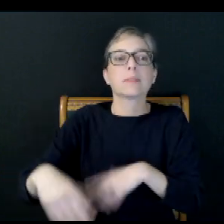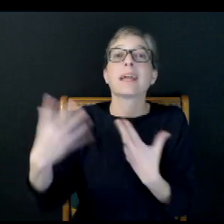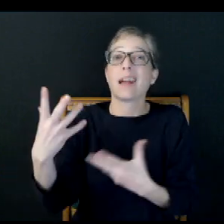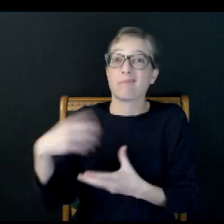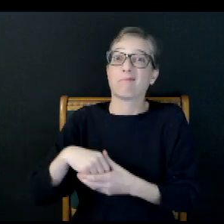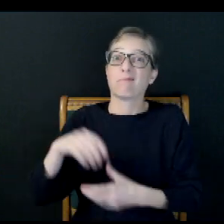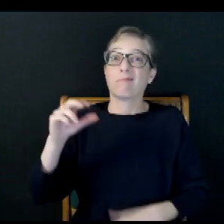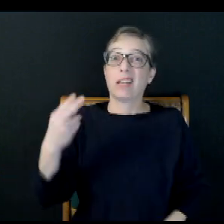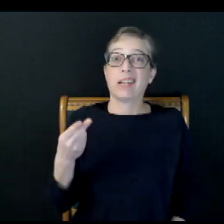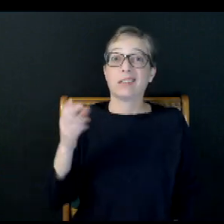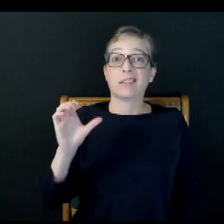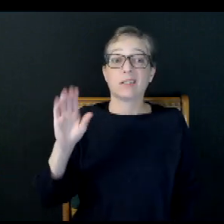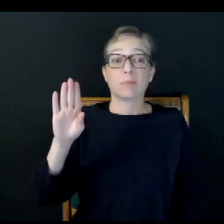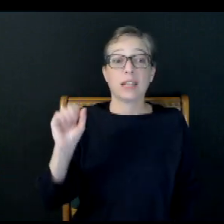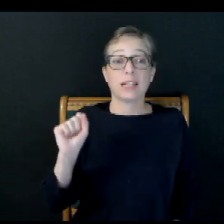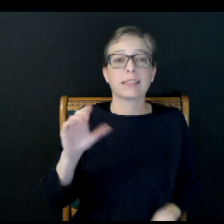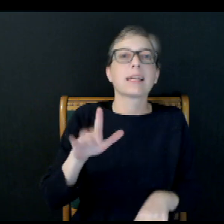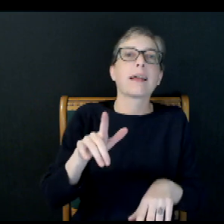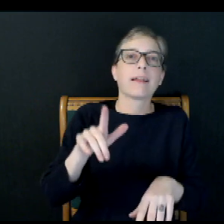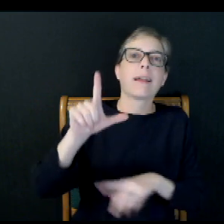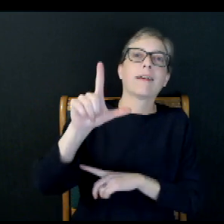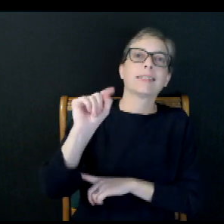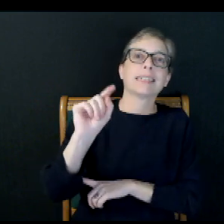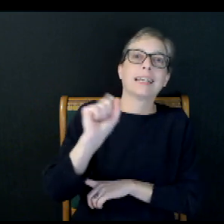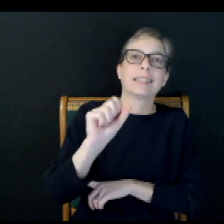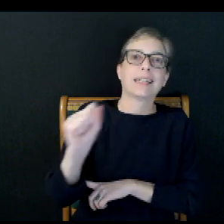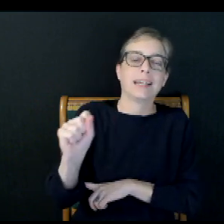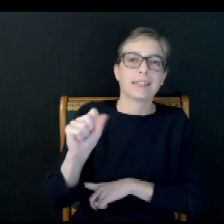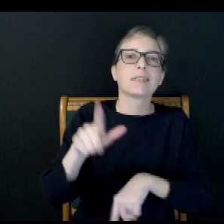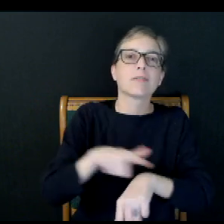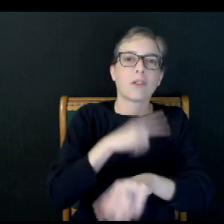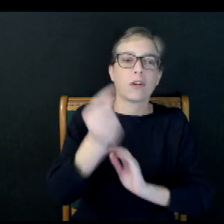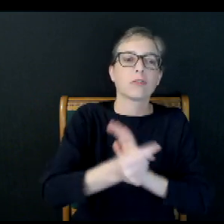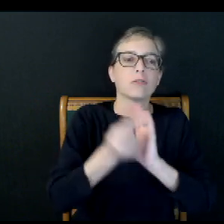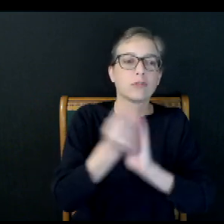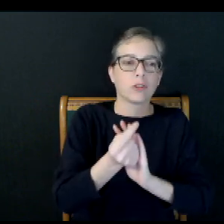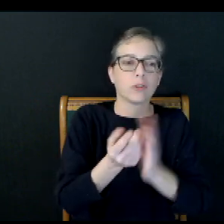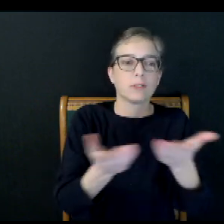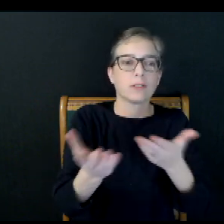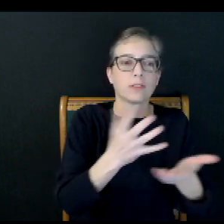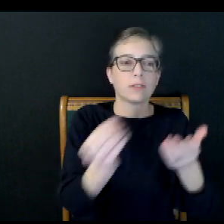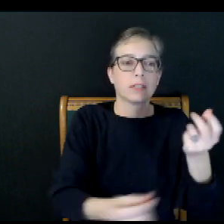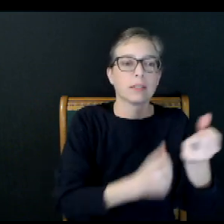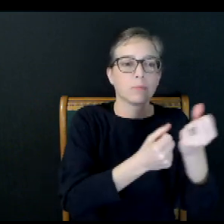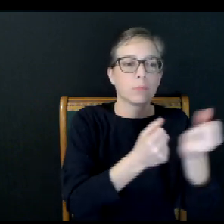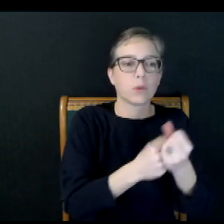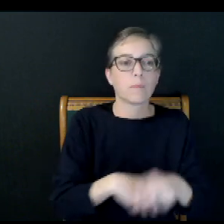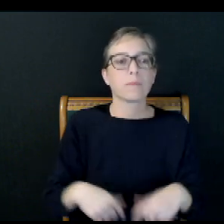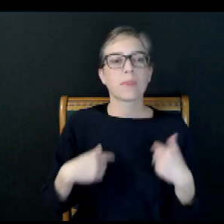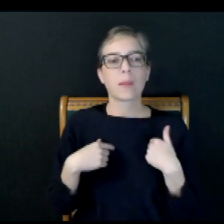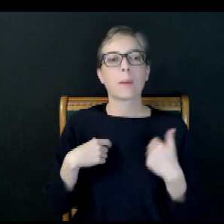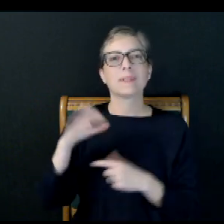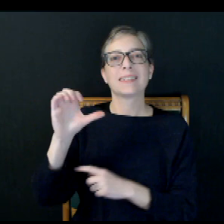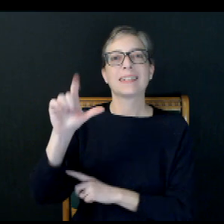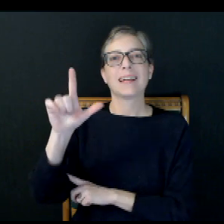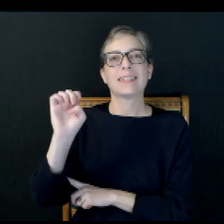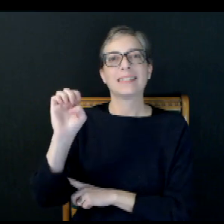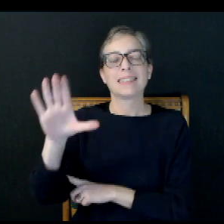As CLEC project coordinator, I lead our knowledge translation, technical assistance and aid,